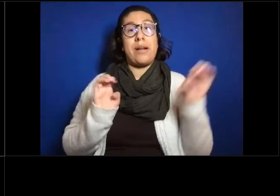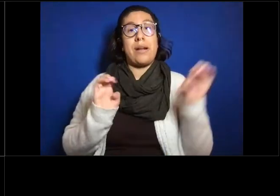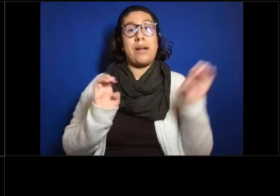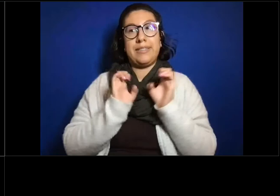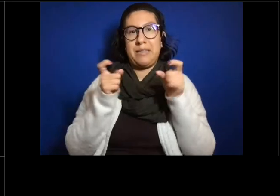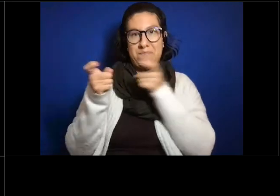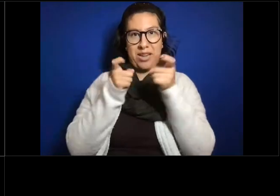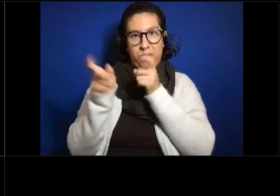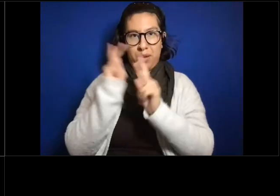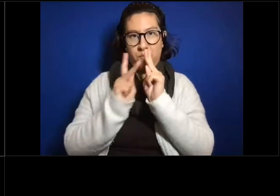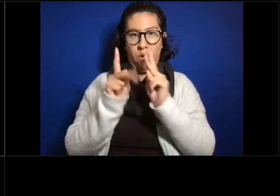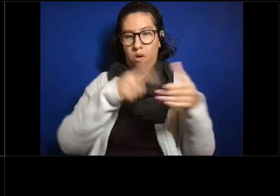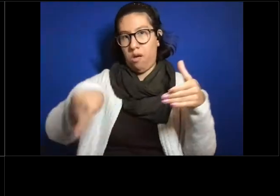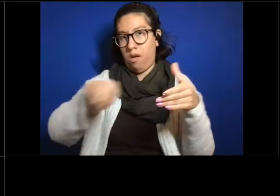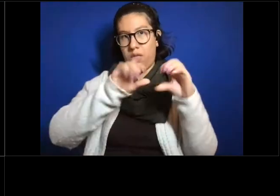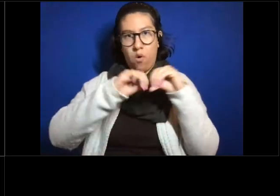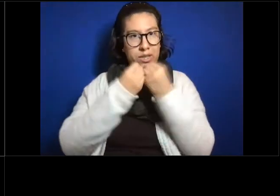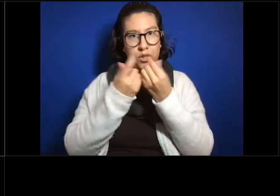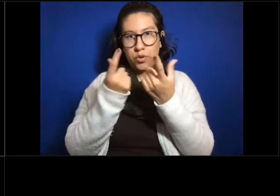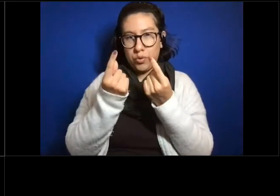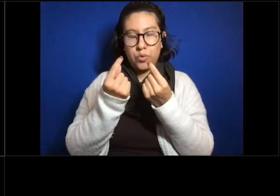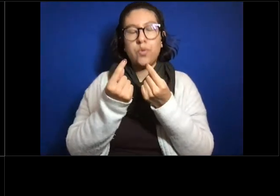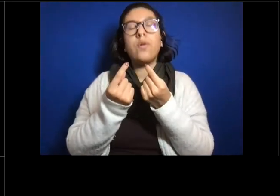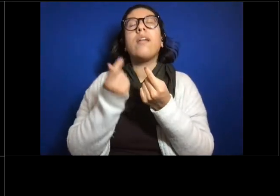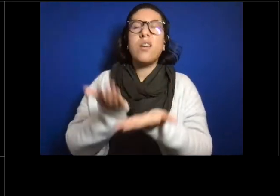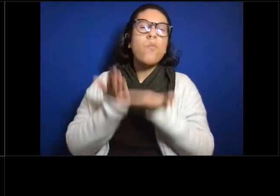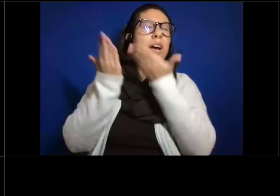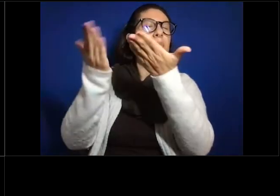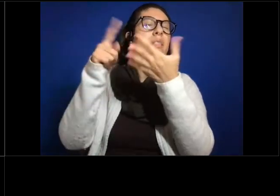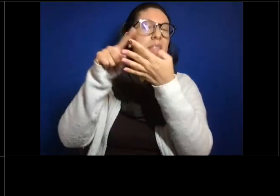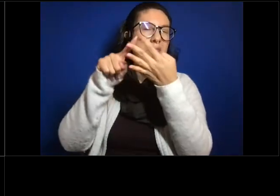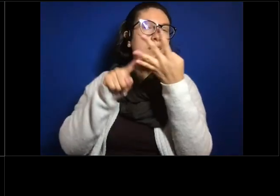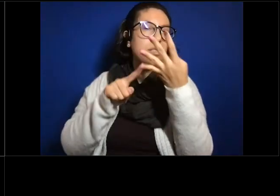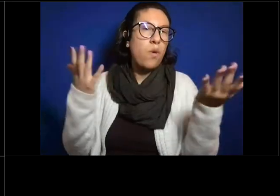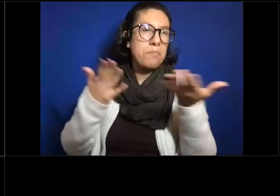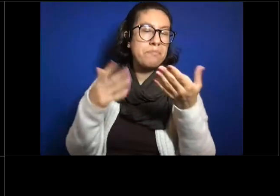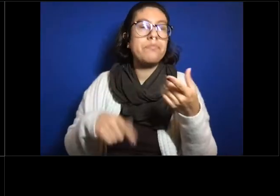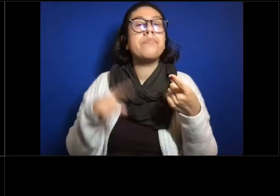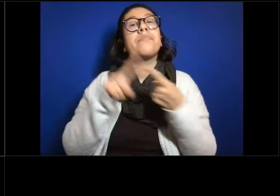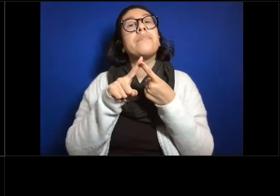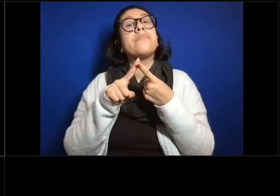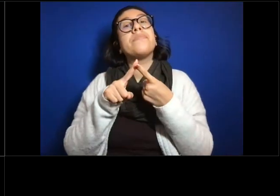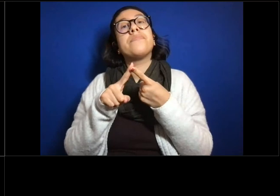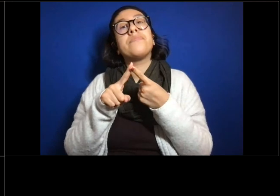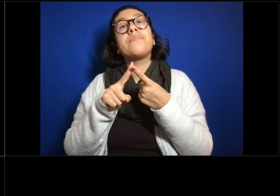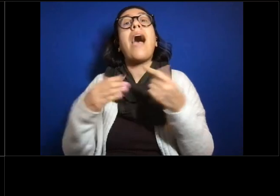that they brought up and then I thought were interesting and one was to have a contact that's far away